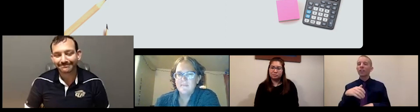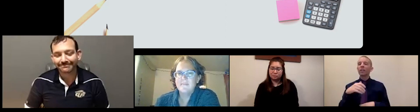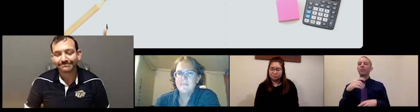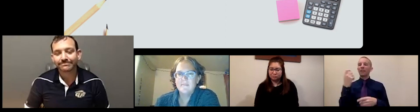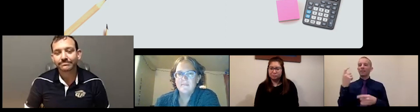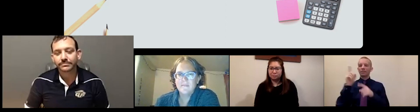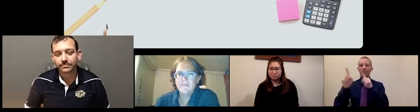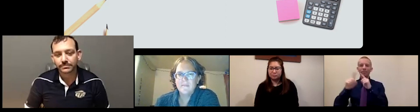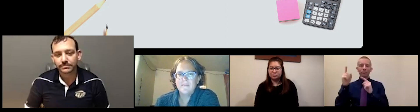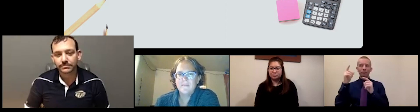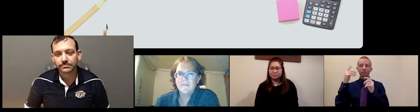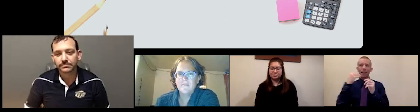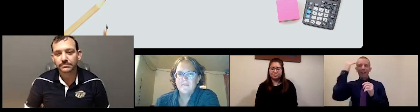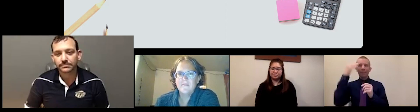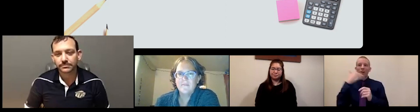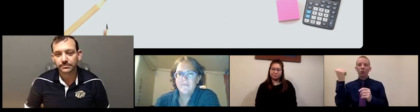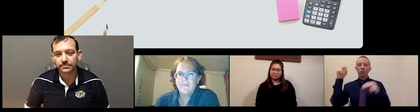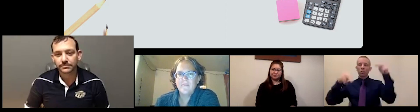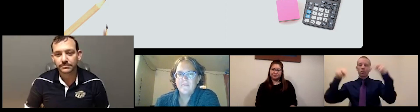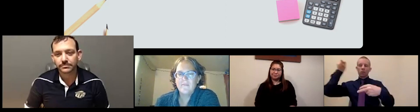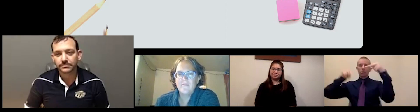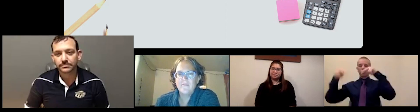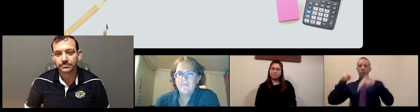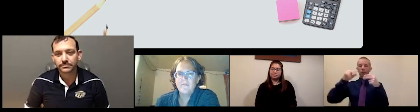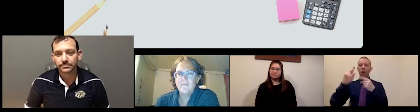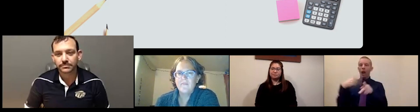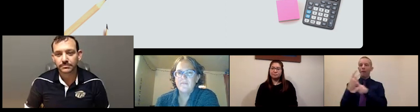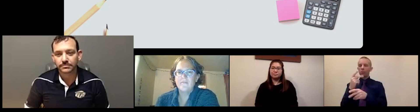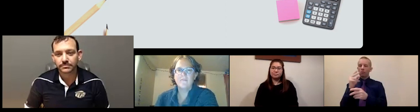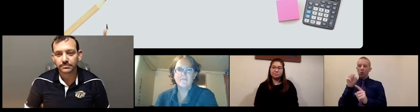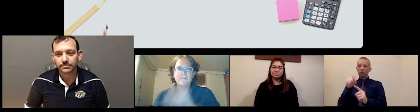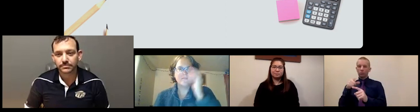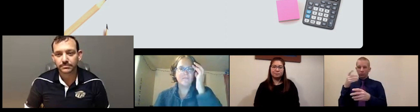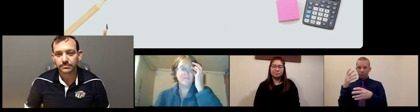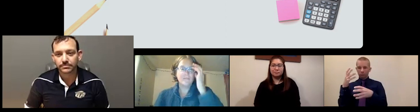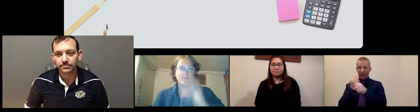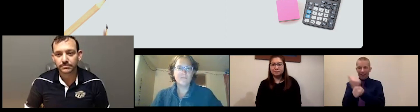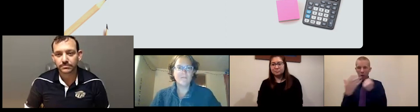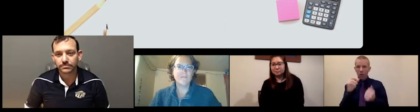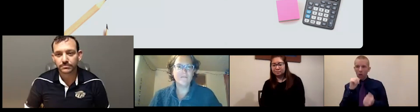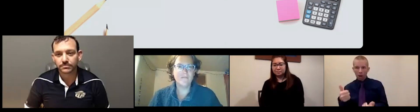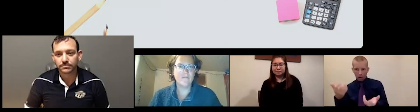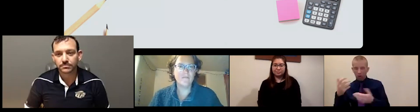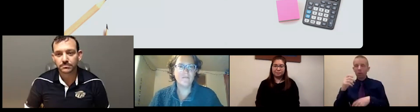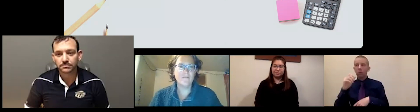Because multiple heads are better, so they can see if they got everything or not.